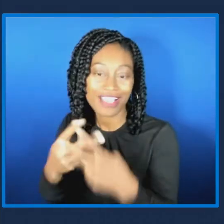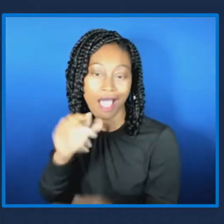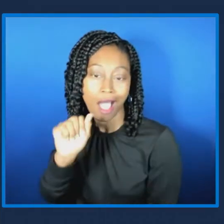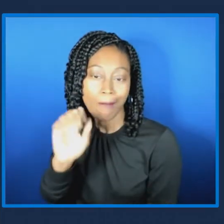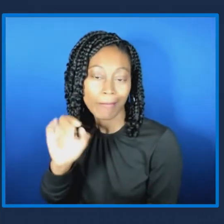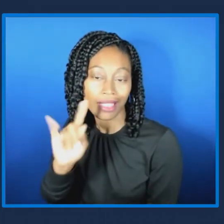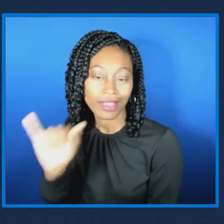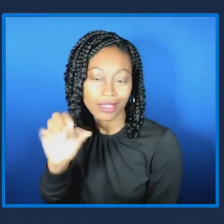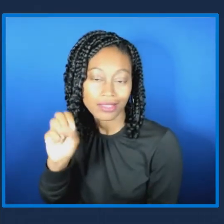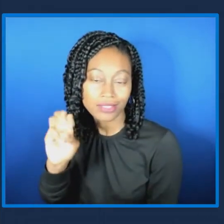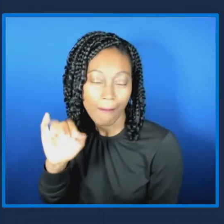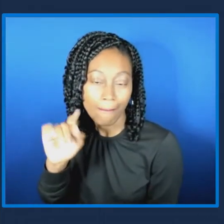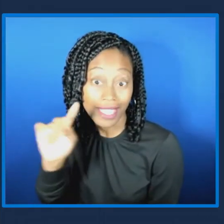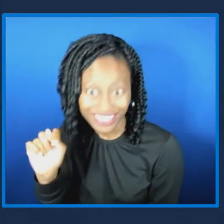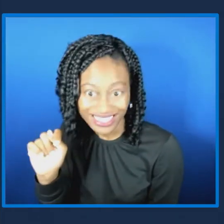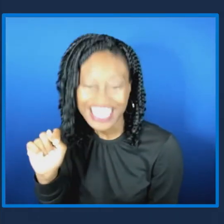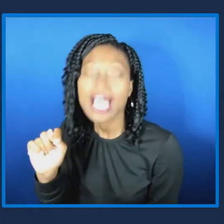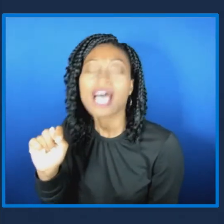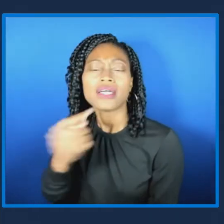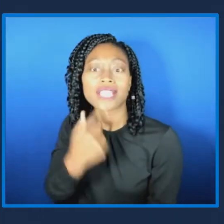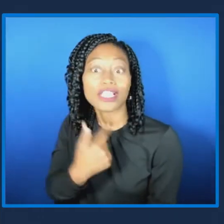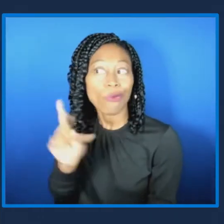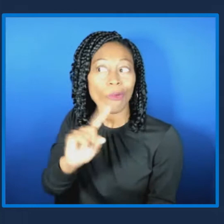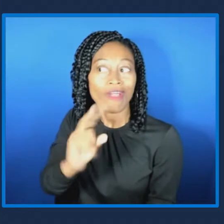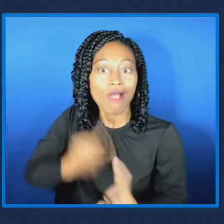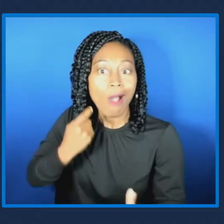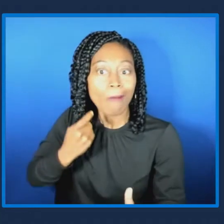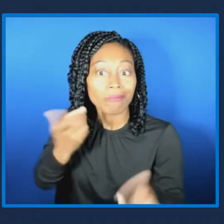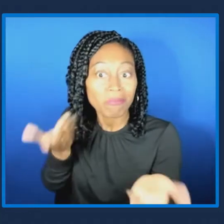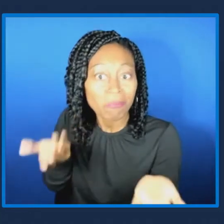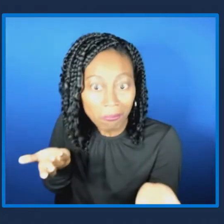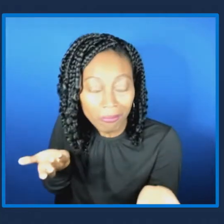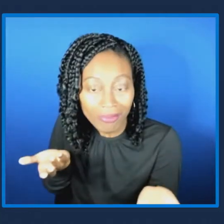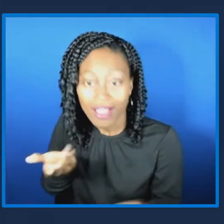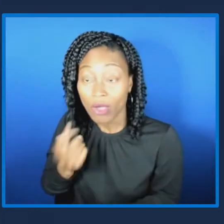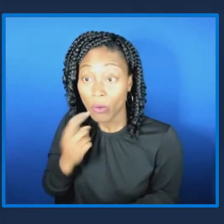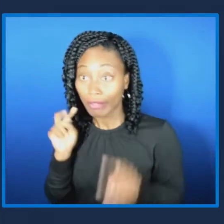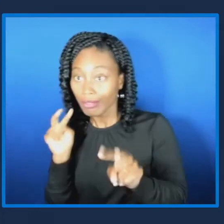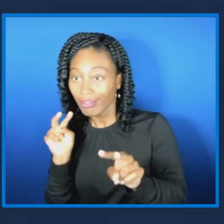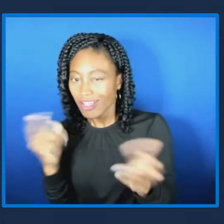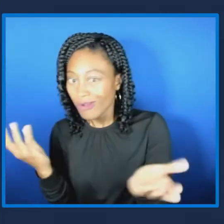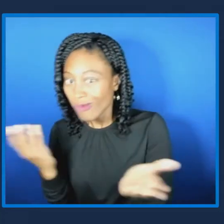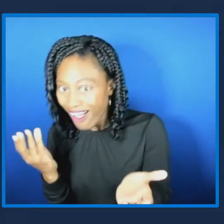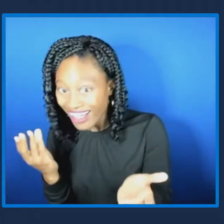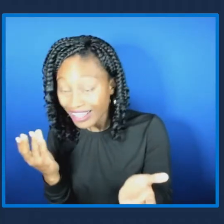Tell us where you're watching the Ability Summit, what you're looking forward to over the next couple of days.